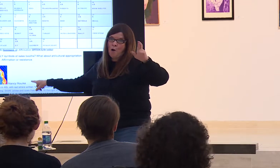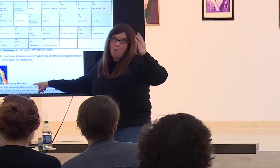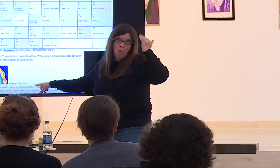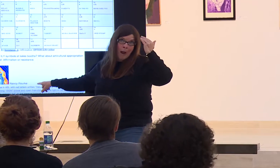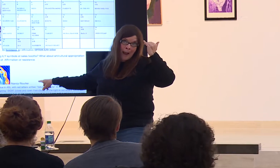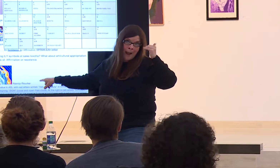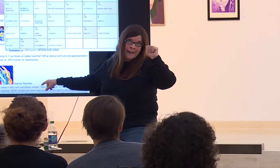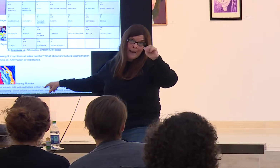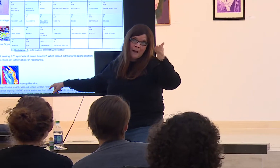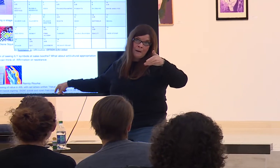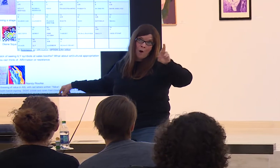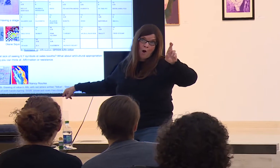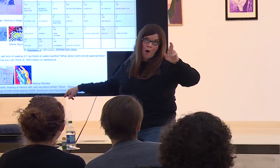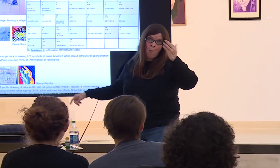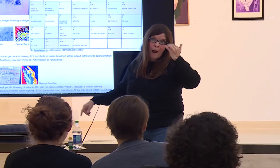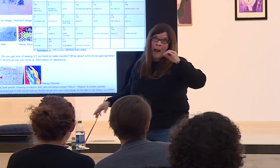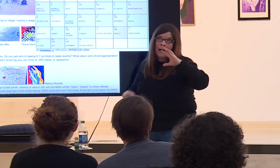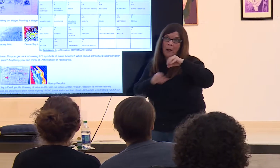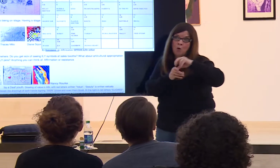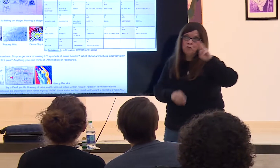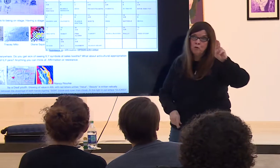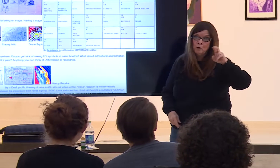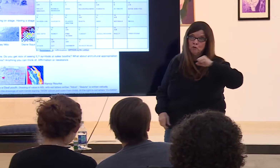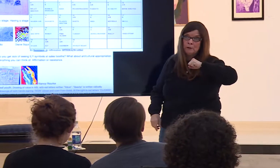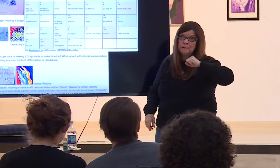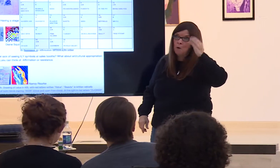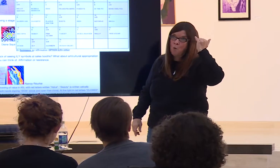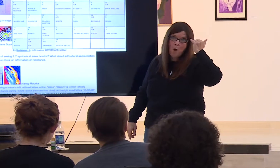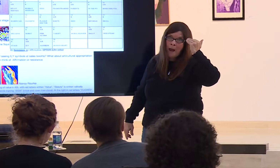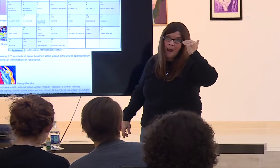and there's both affirmation and resistance.